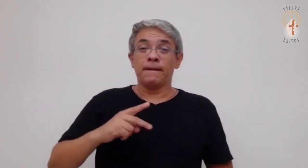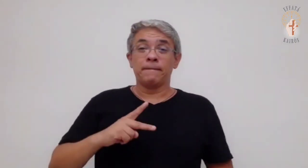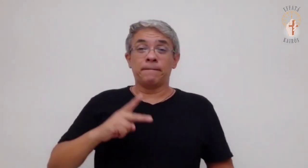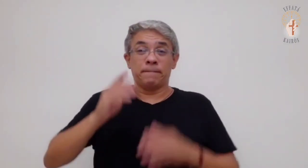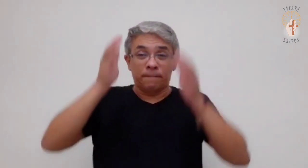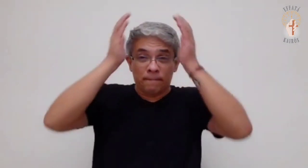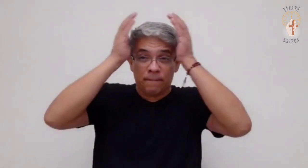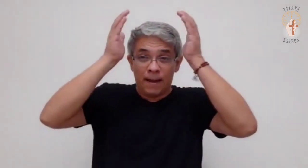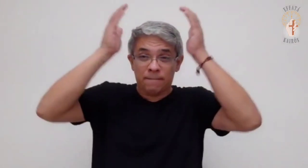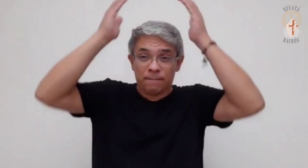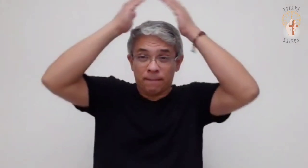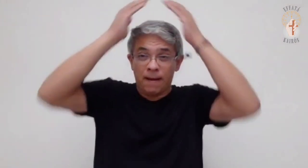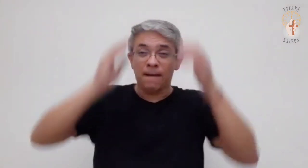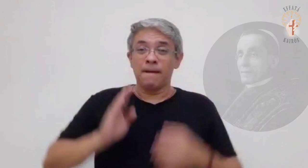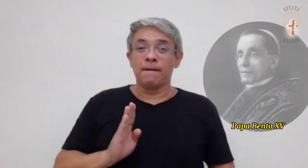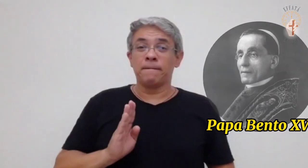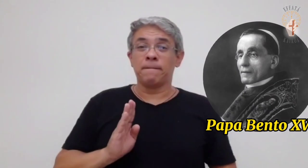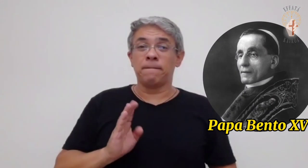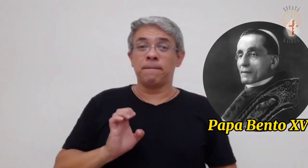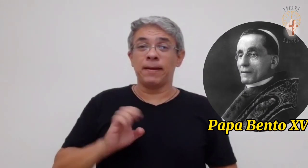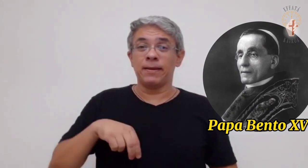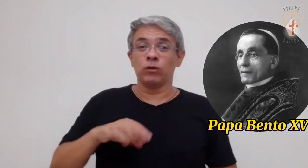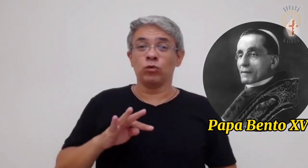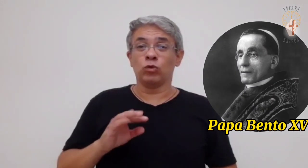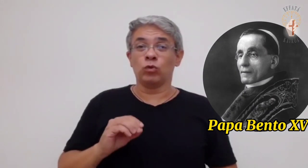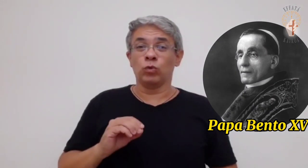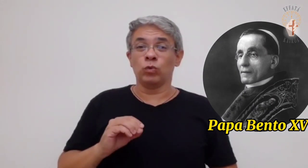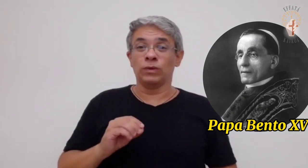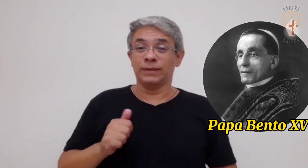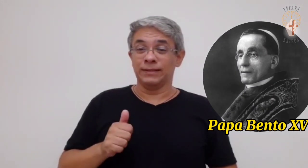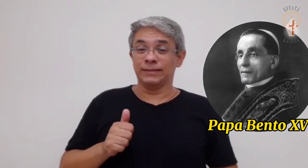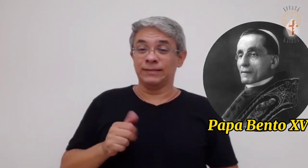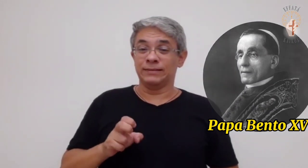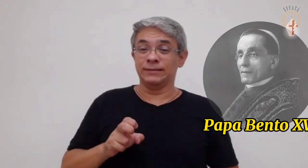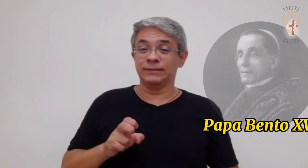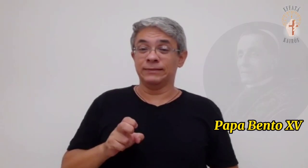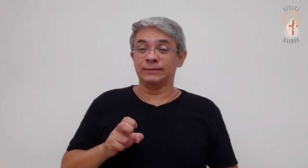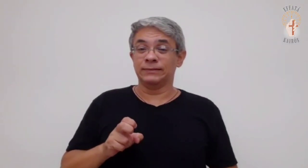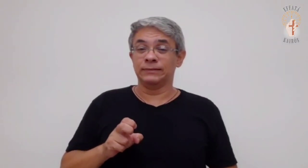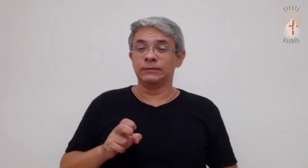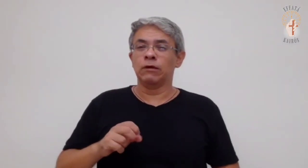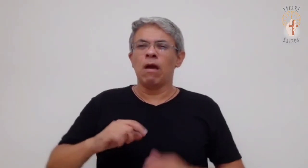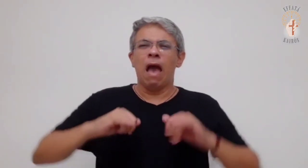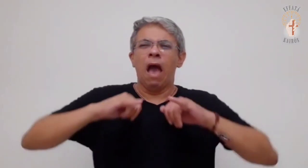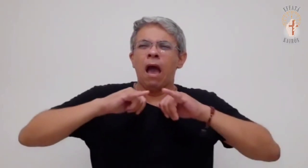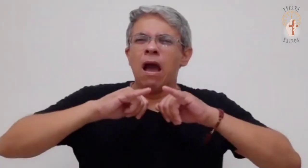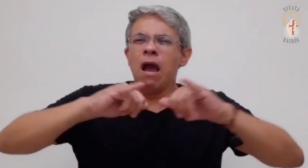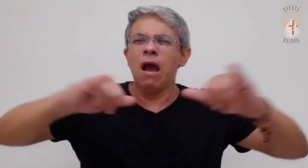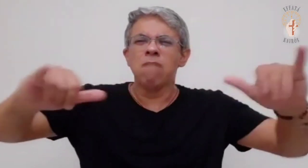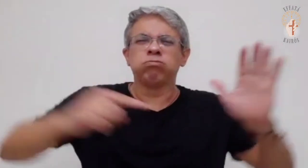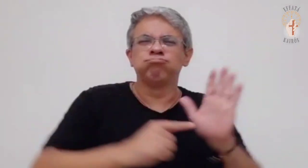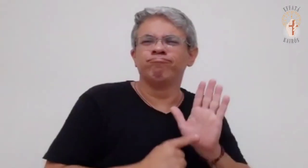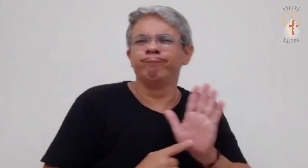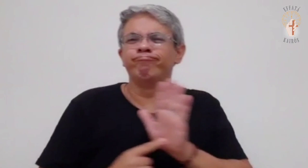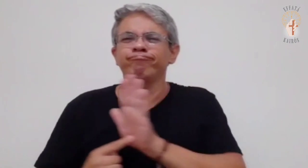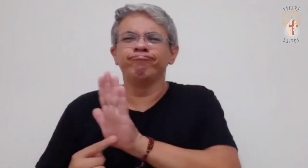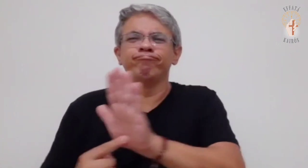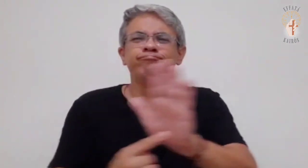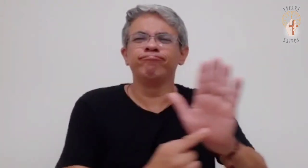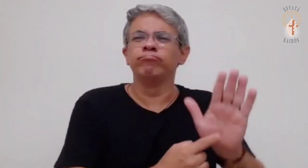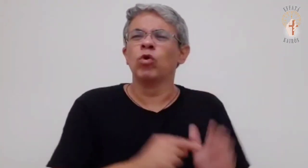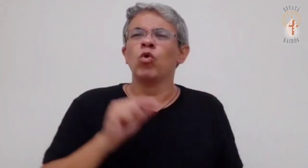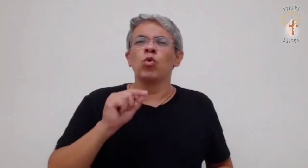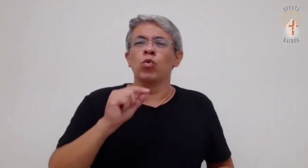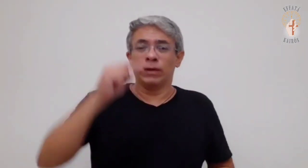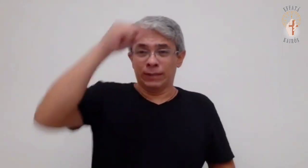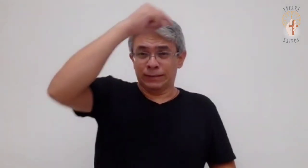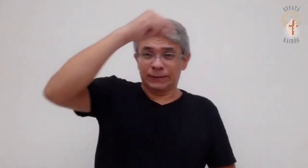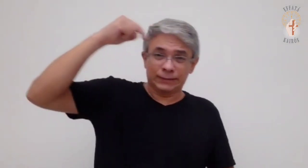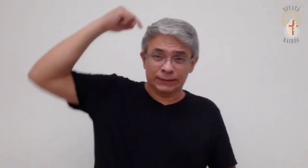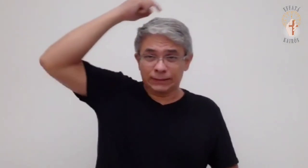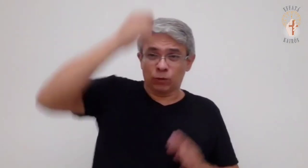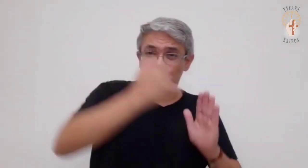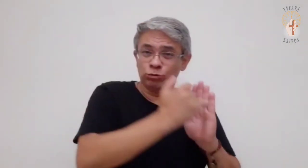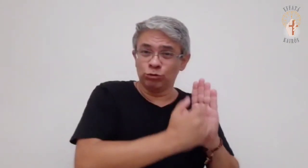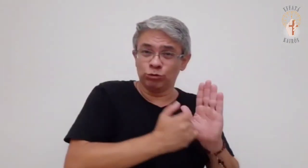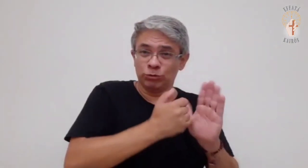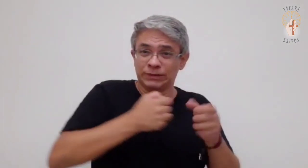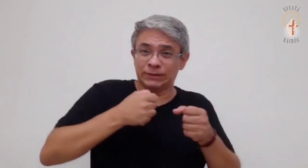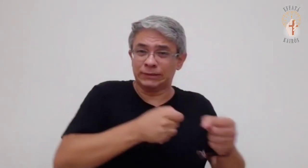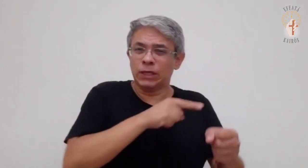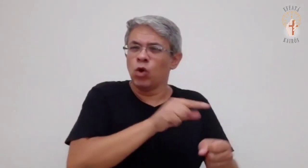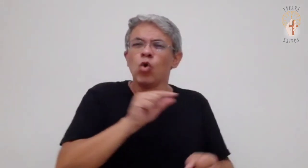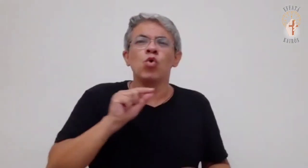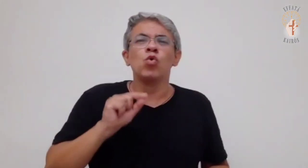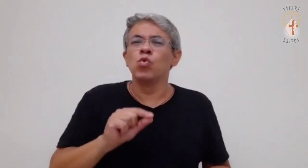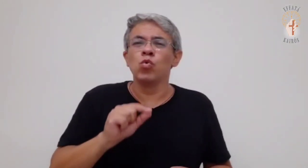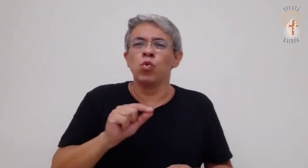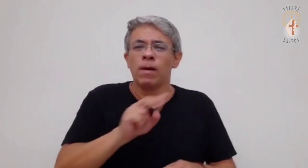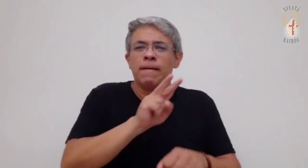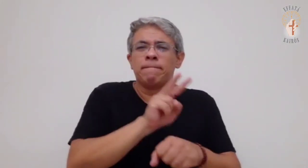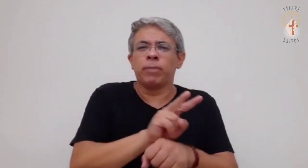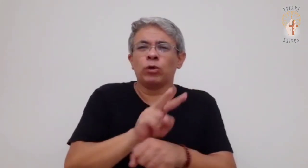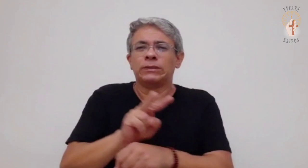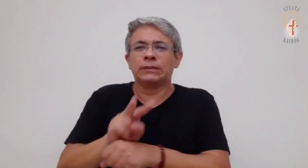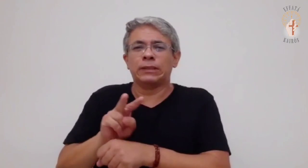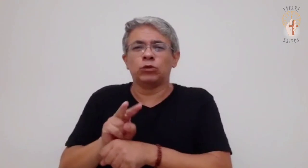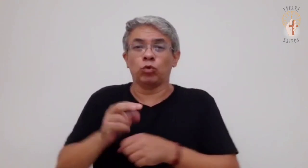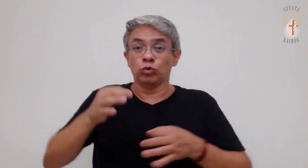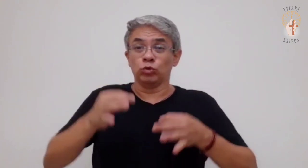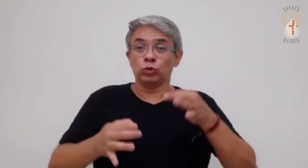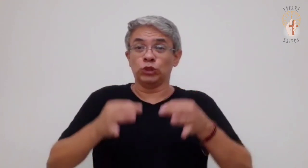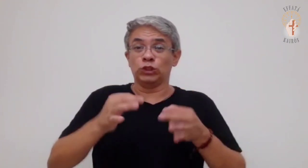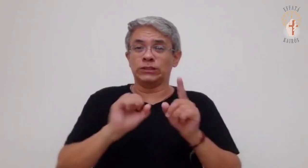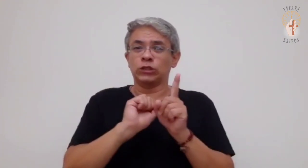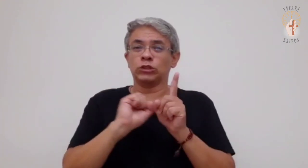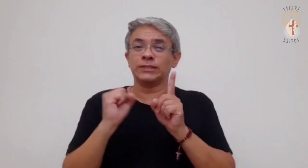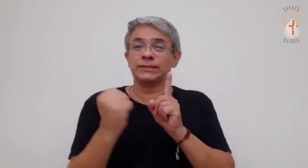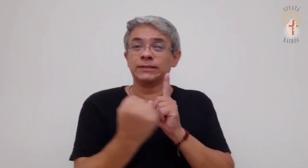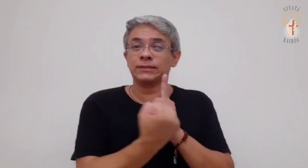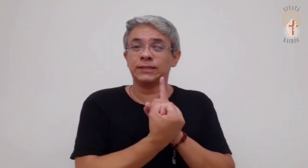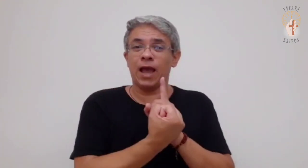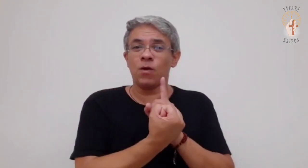Pope Benedict XV declared Saint Joseph to be the patron of social justice.